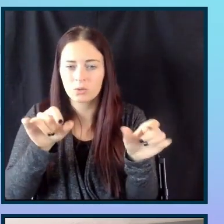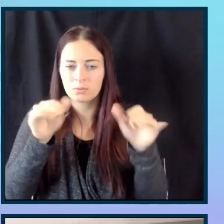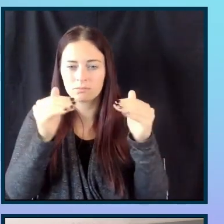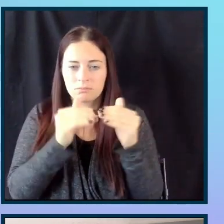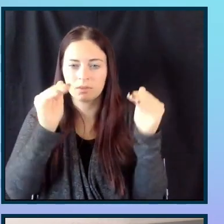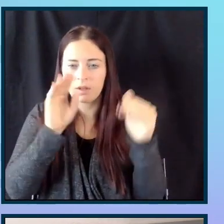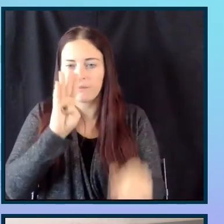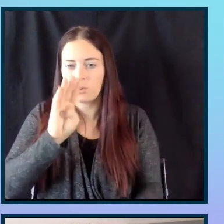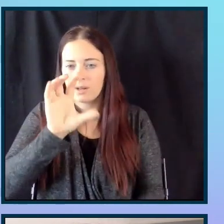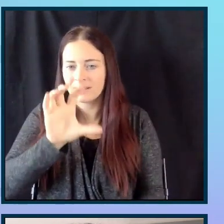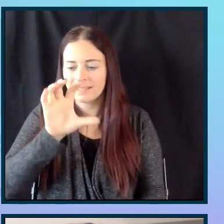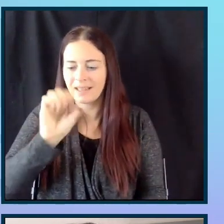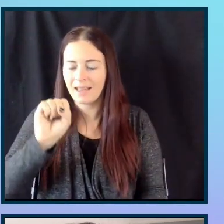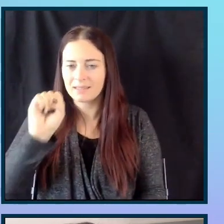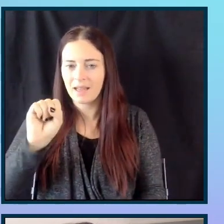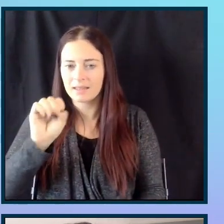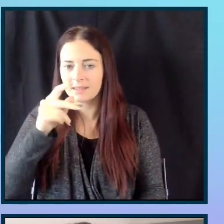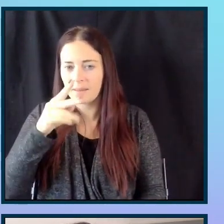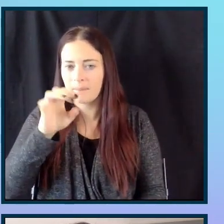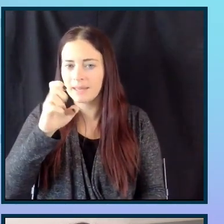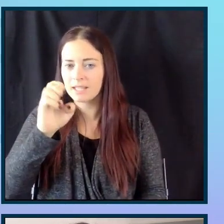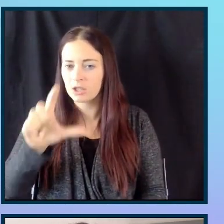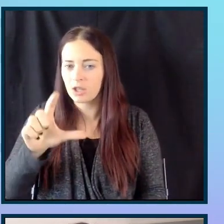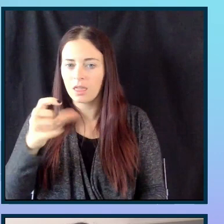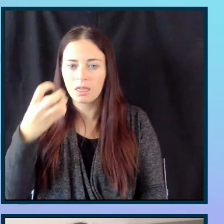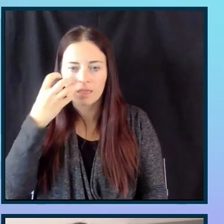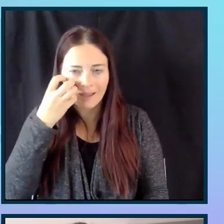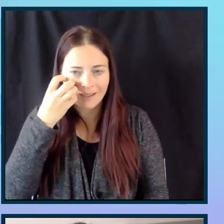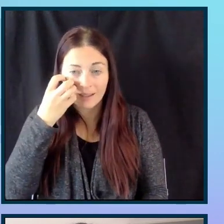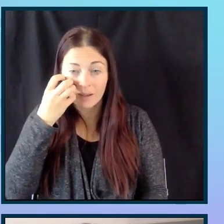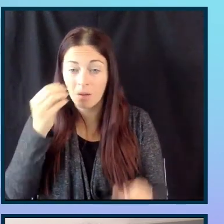It can at no point be thinner than two CSS pixels